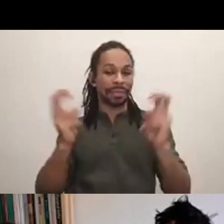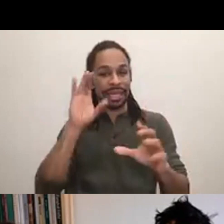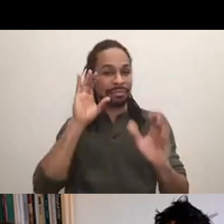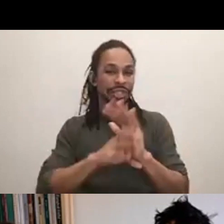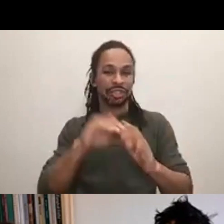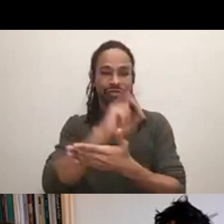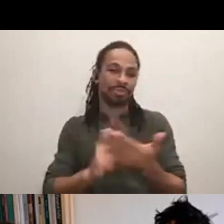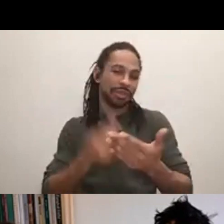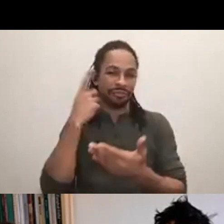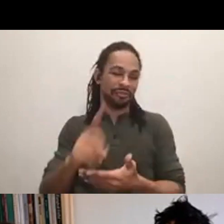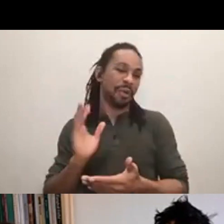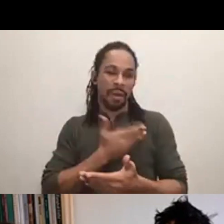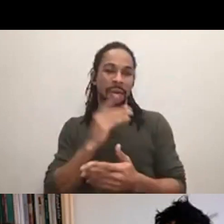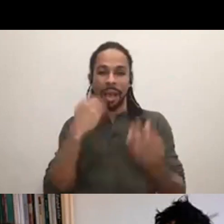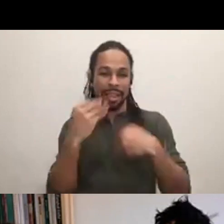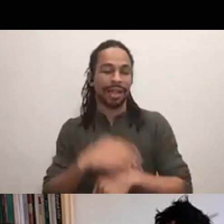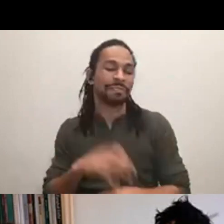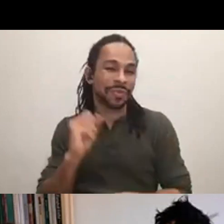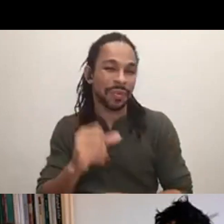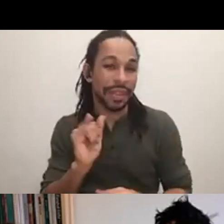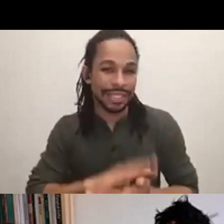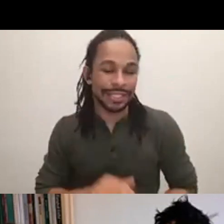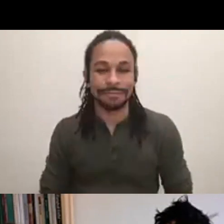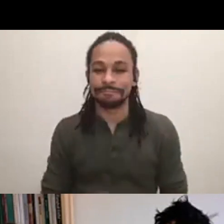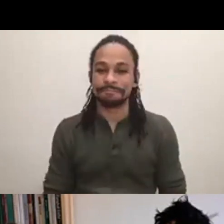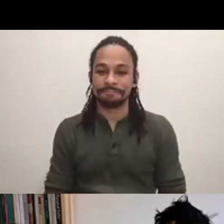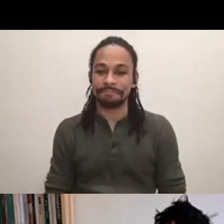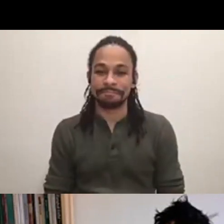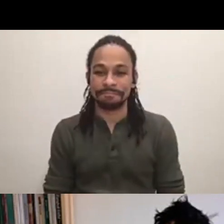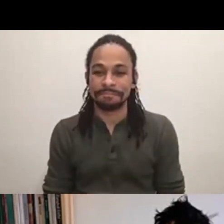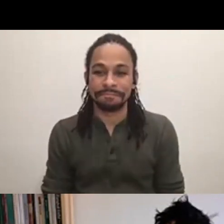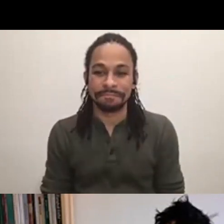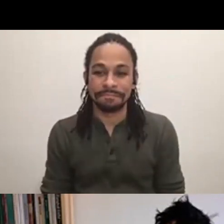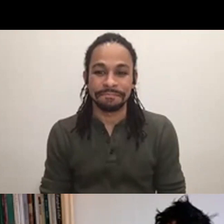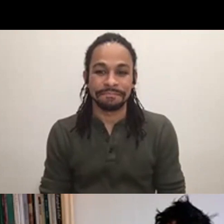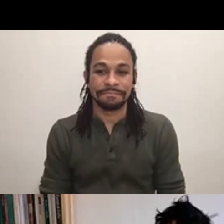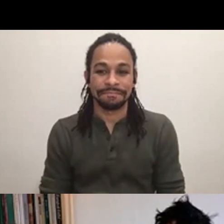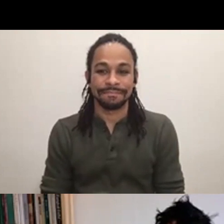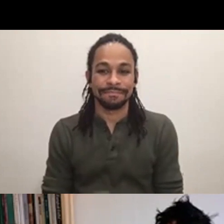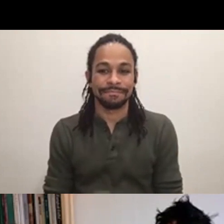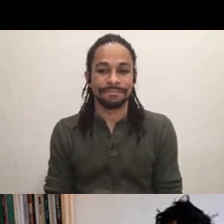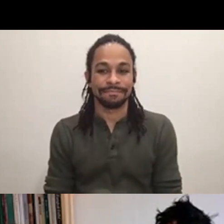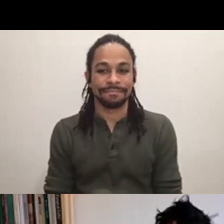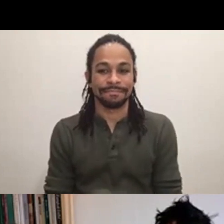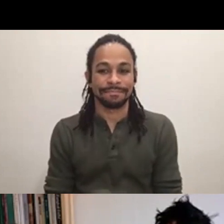Great. >> Bojana, over to you whenever you're ready.